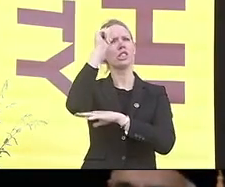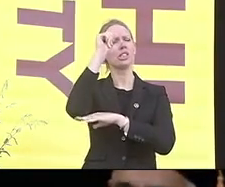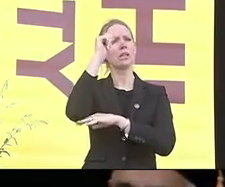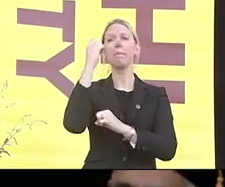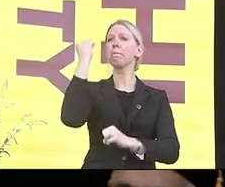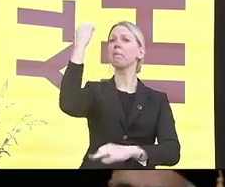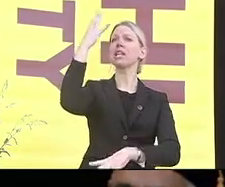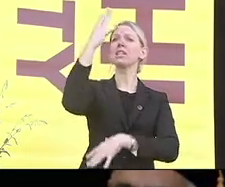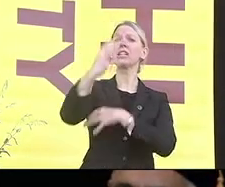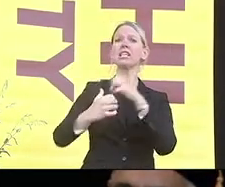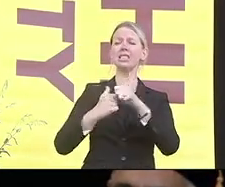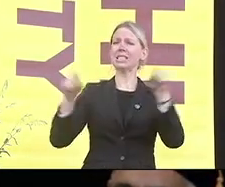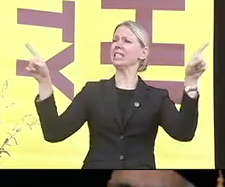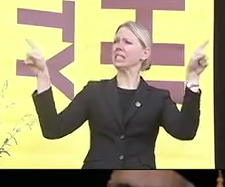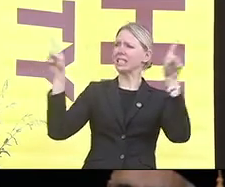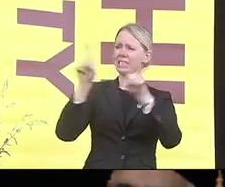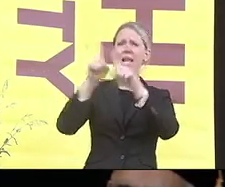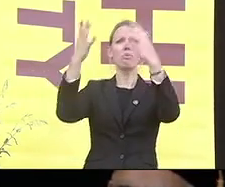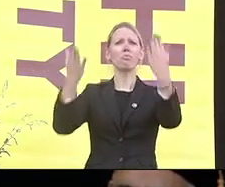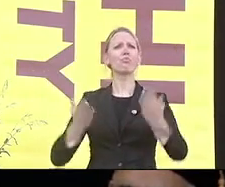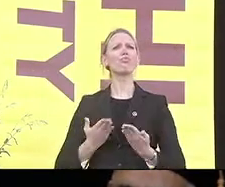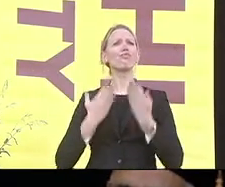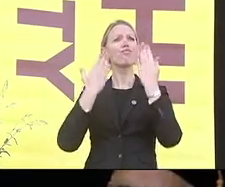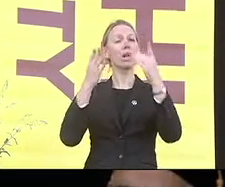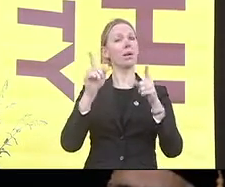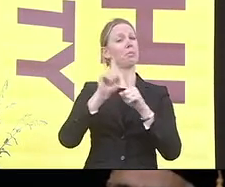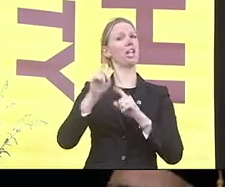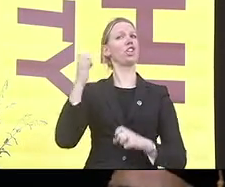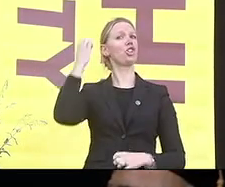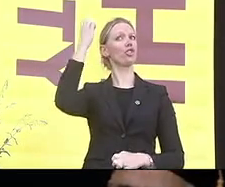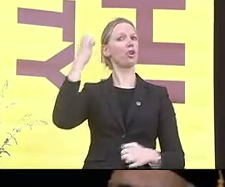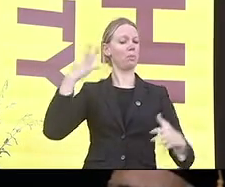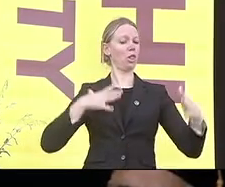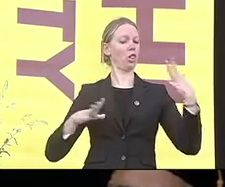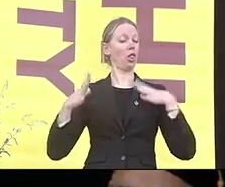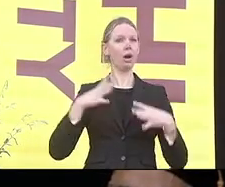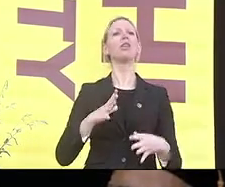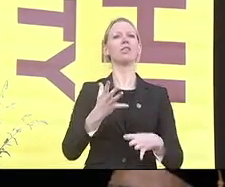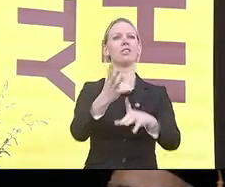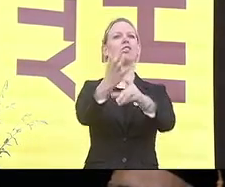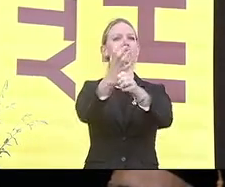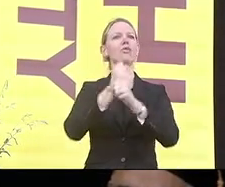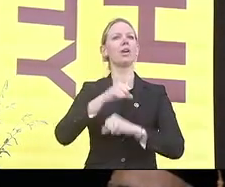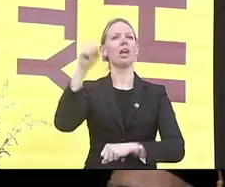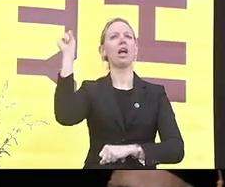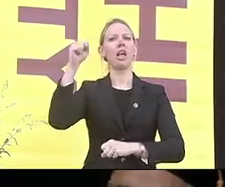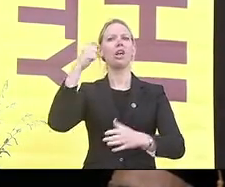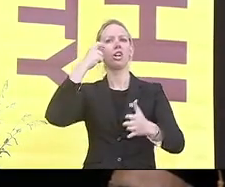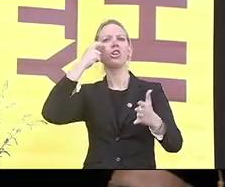the same presentation wearing European clothing and receives resounding acclaim.